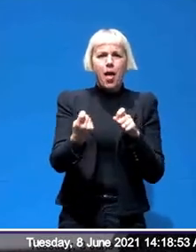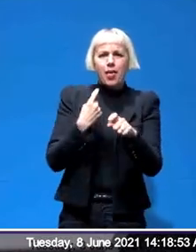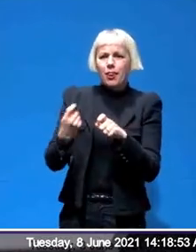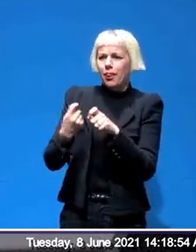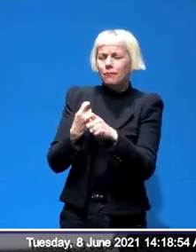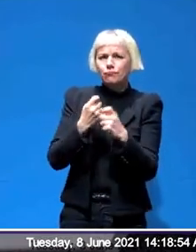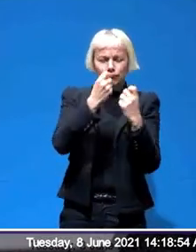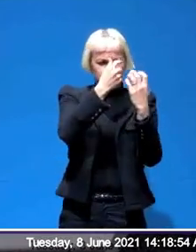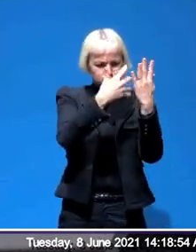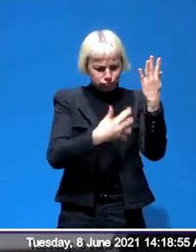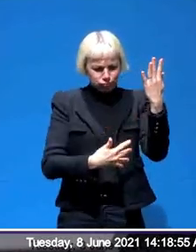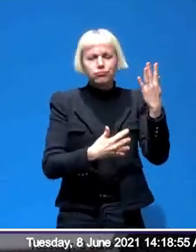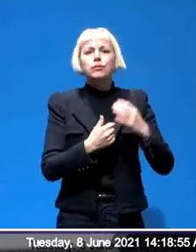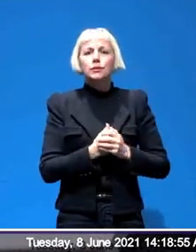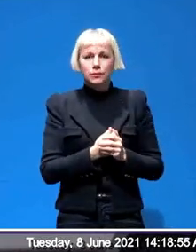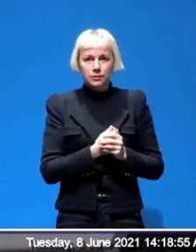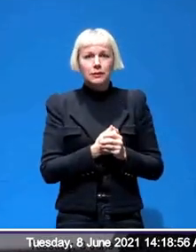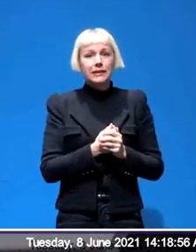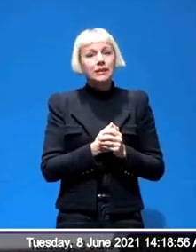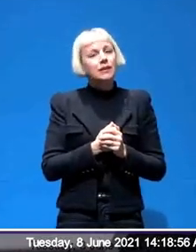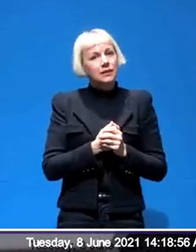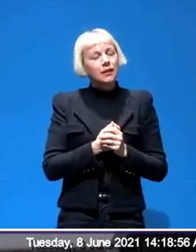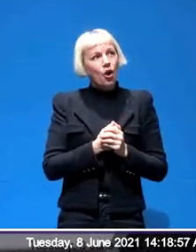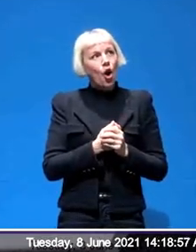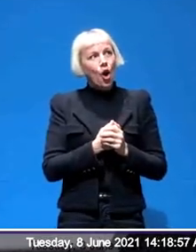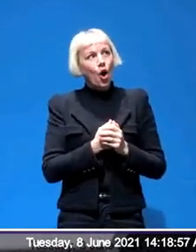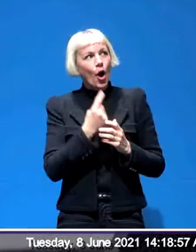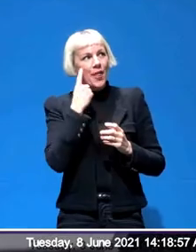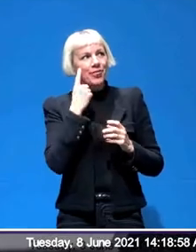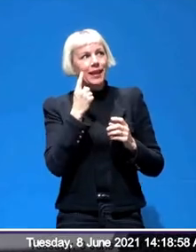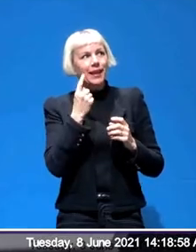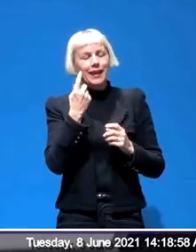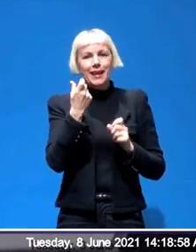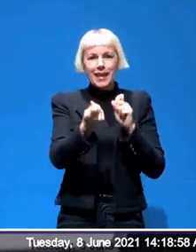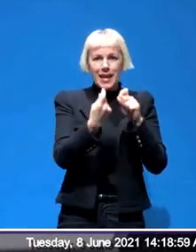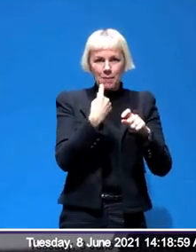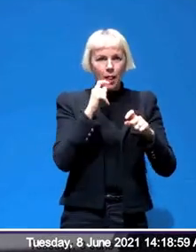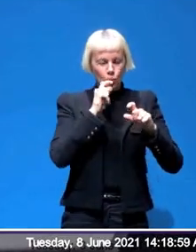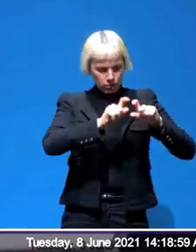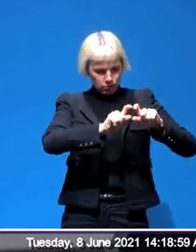classification that would show on the email header, so I probably --- if it